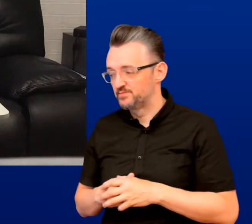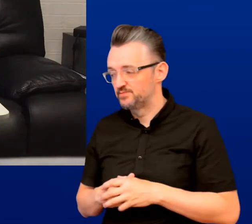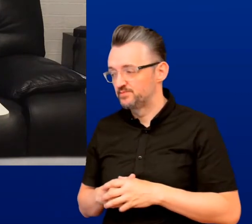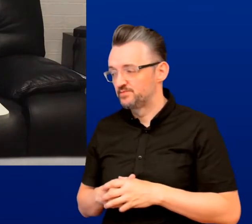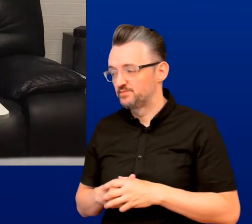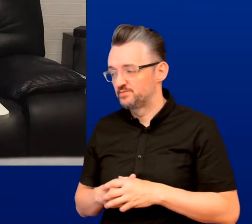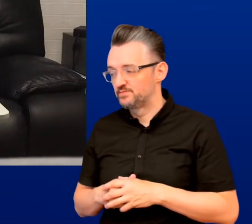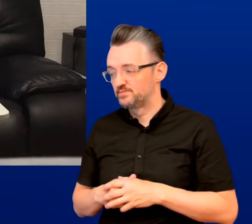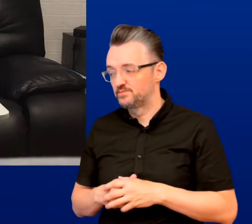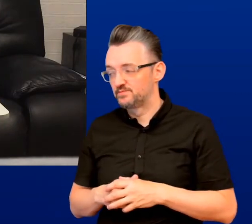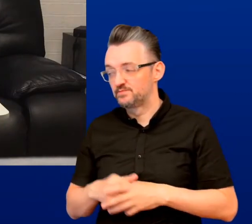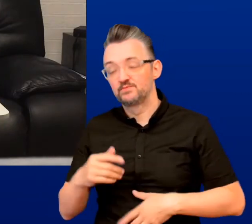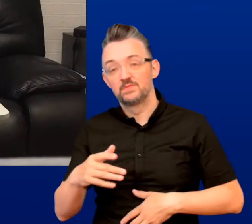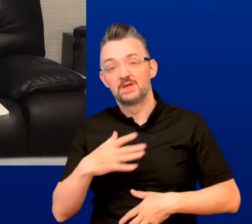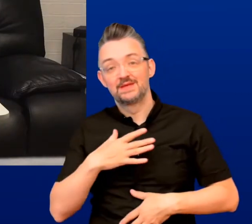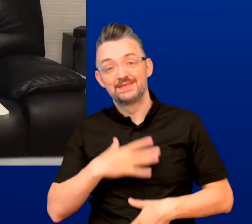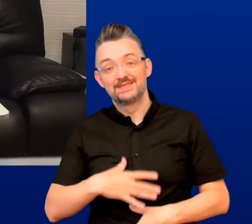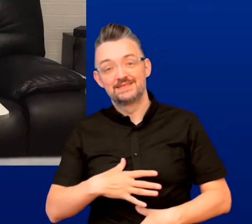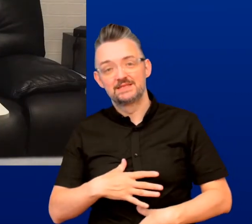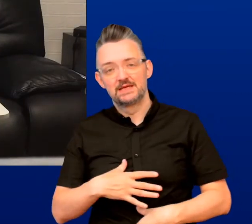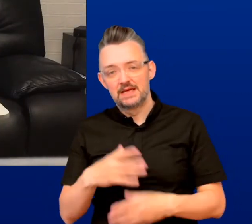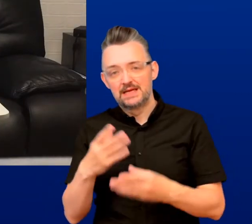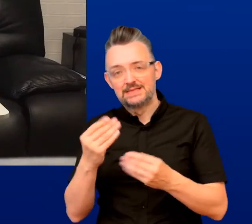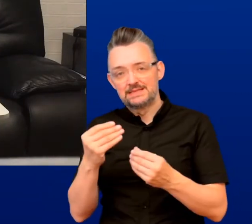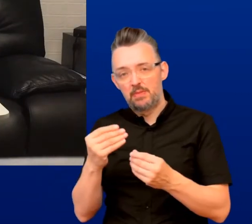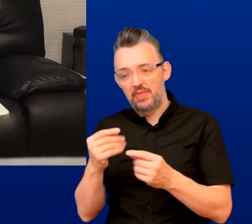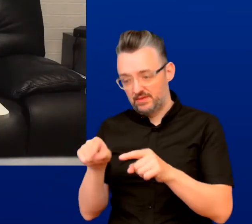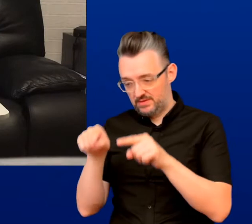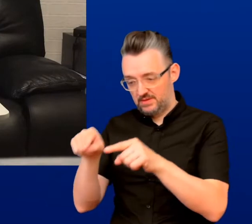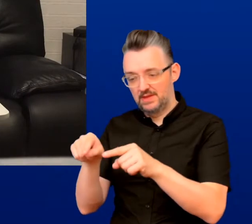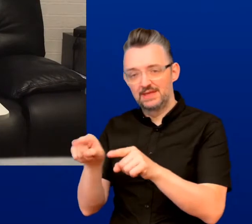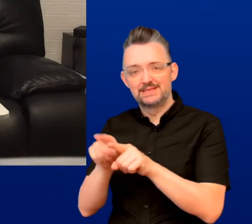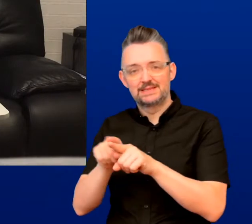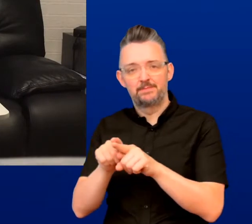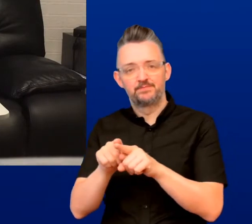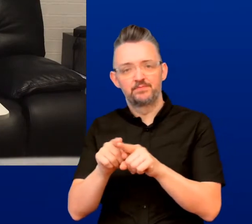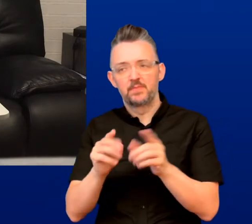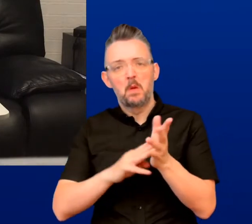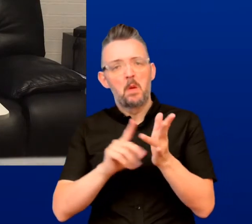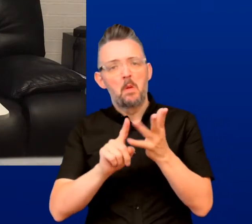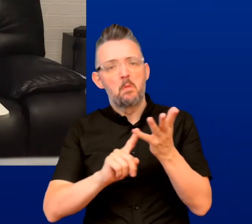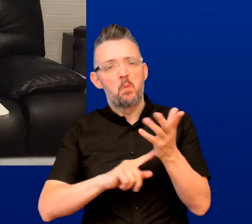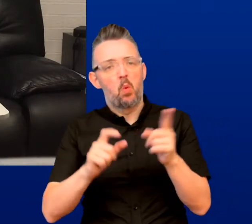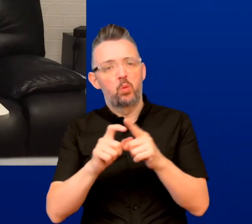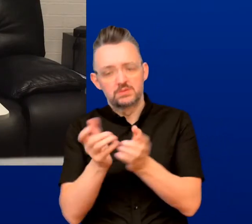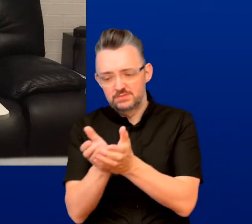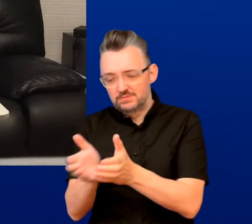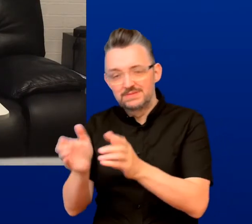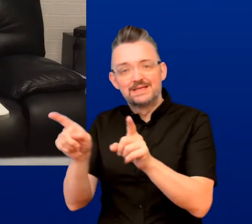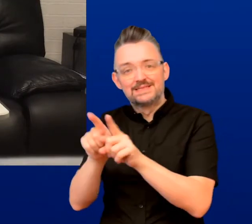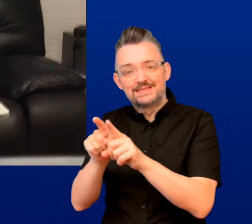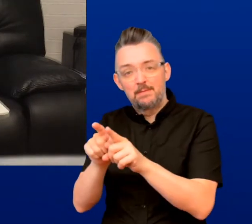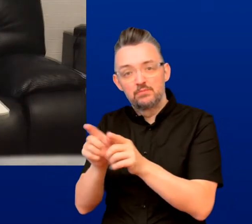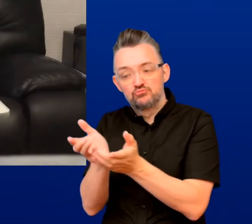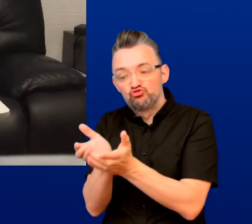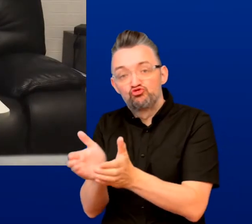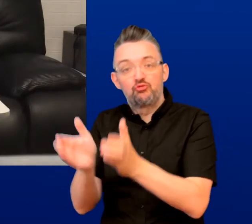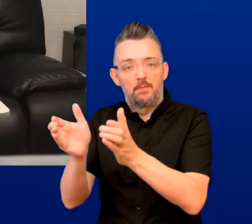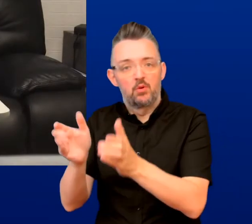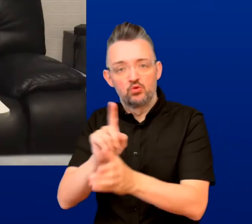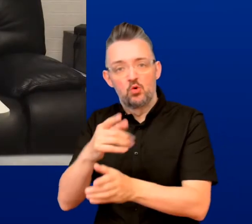and you need something that's going to act as your mould for your